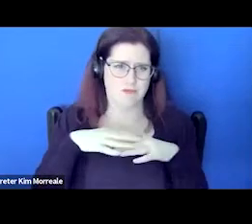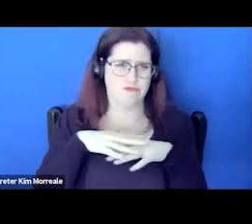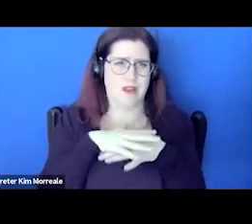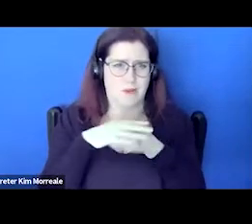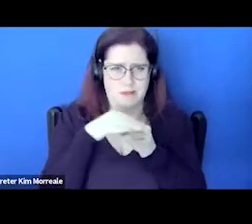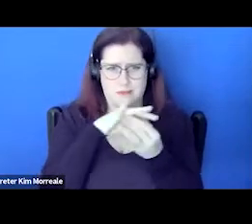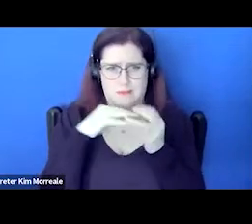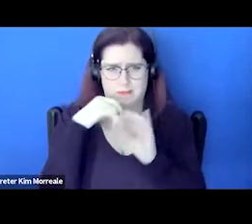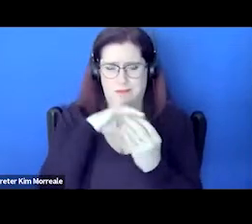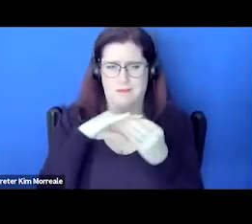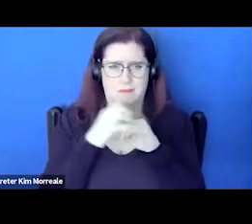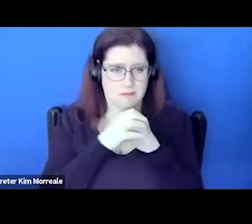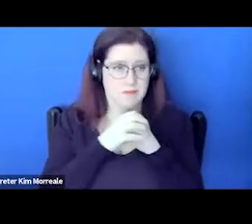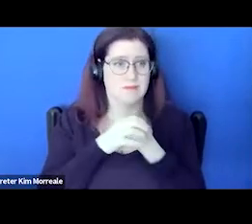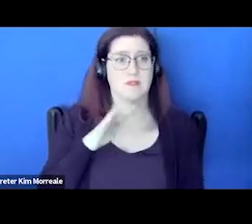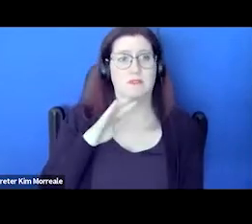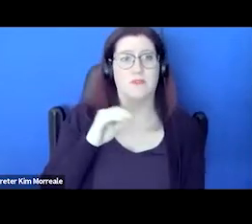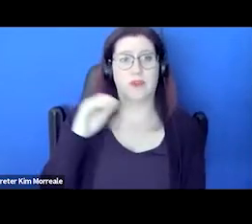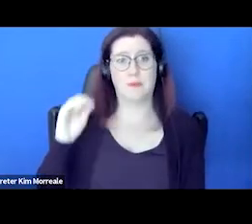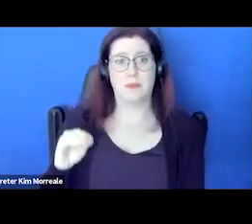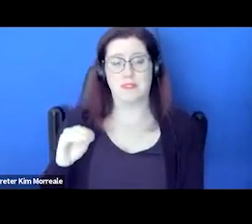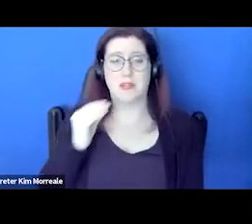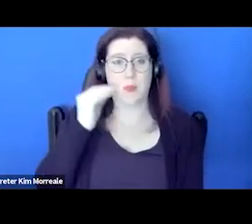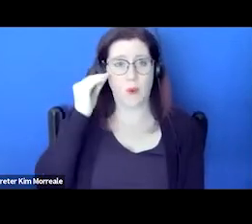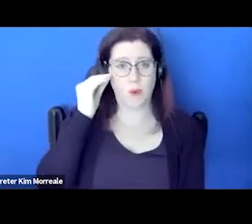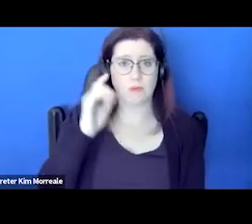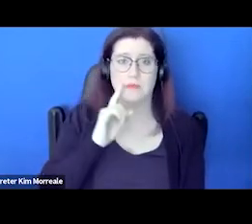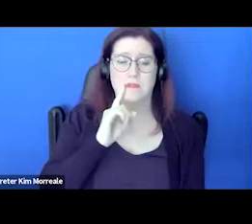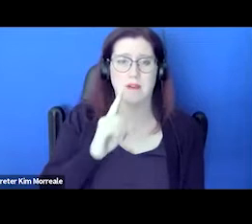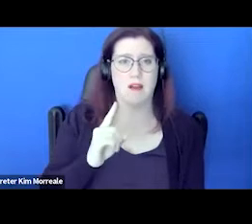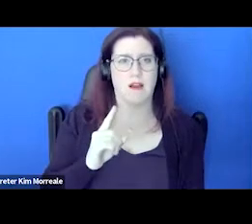And 40% of the homes on reservation lands are considered substandard.